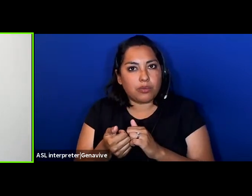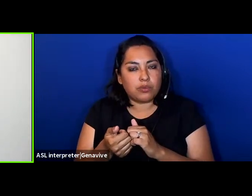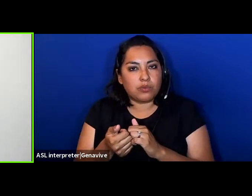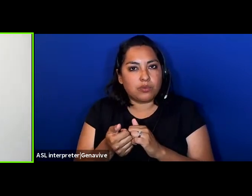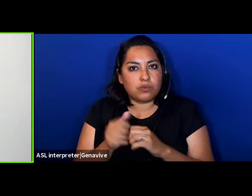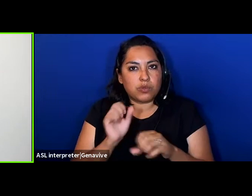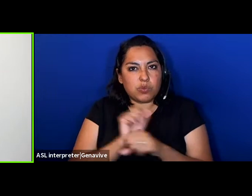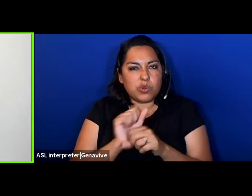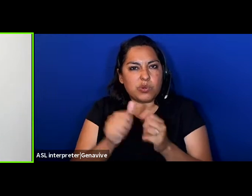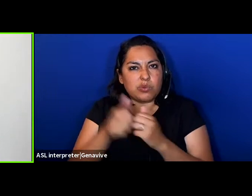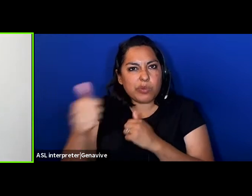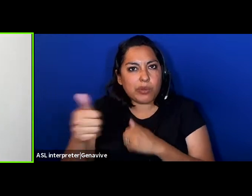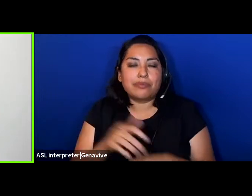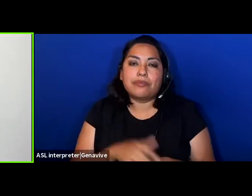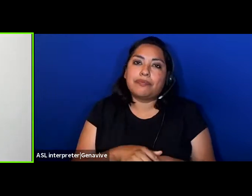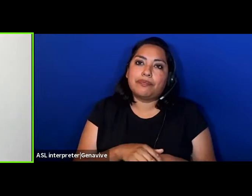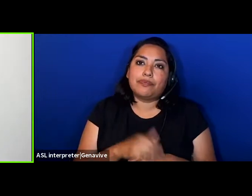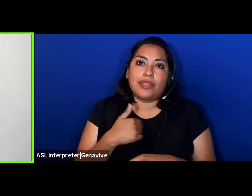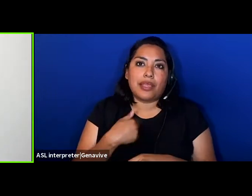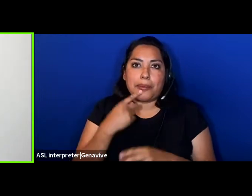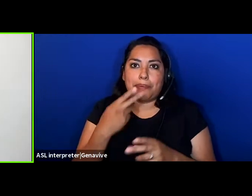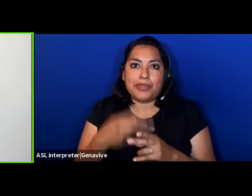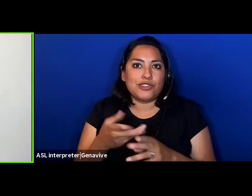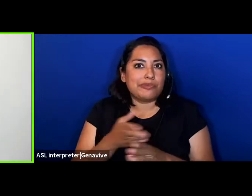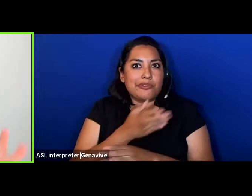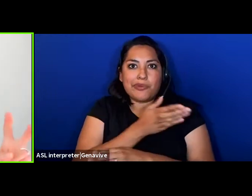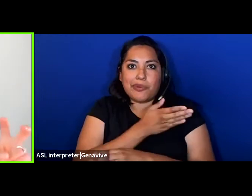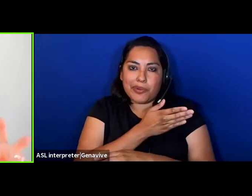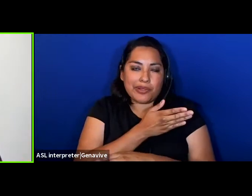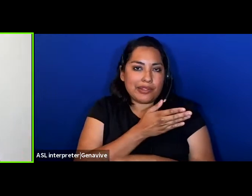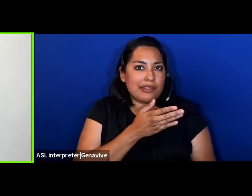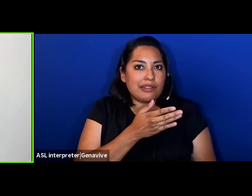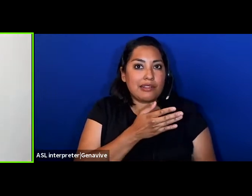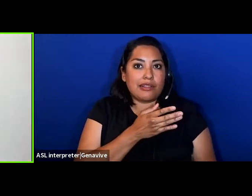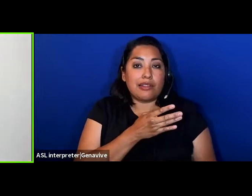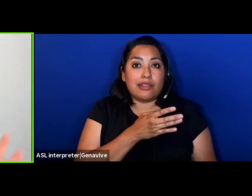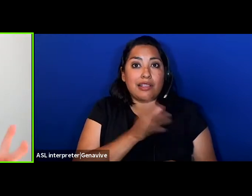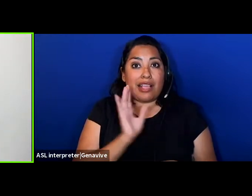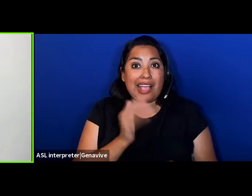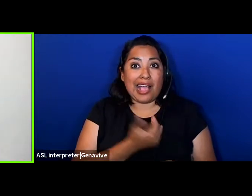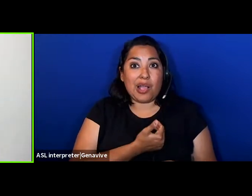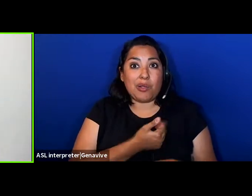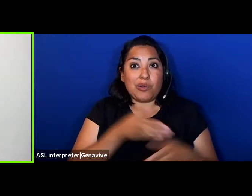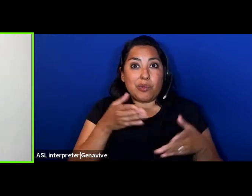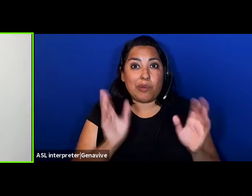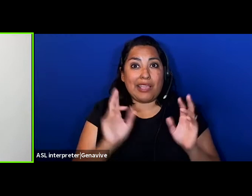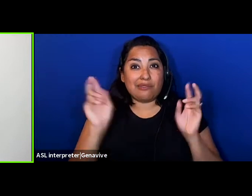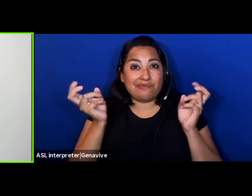As I said before, the old normal wasn't working so redefine that. Redefine normal.